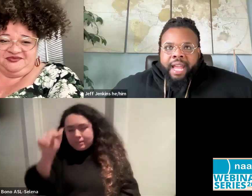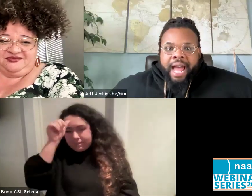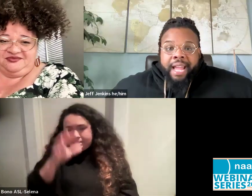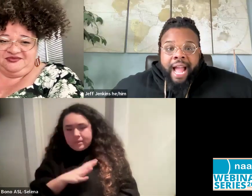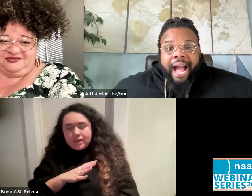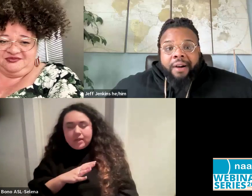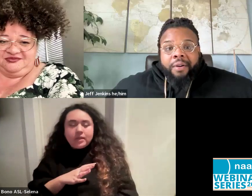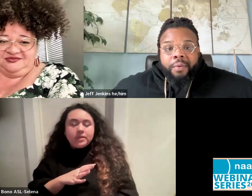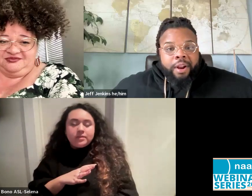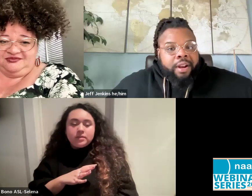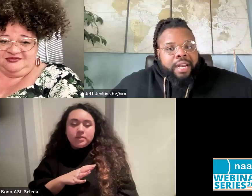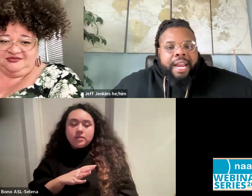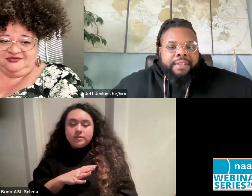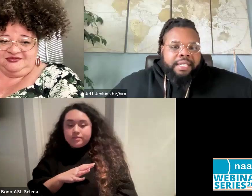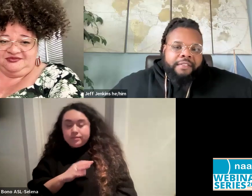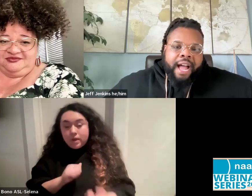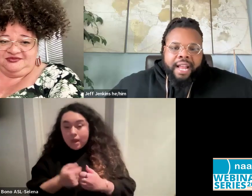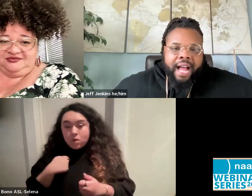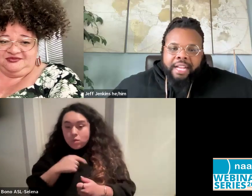in like how we're not even just defying the odds,